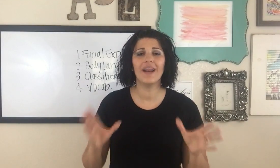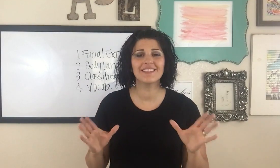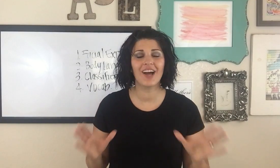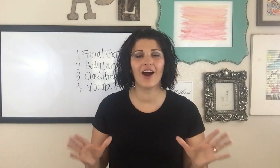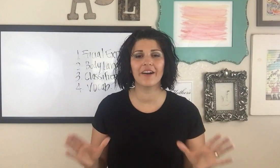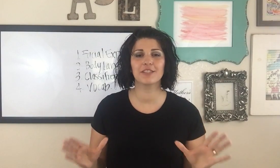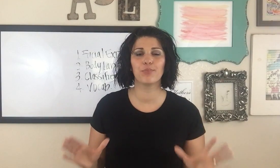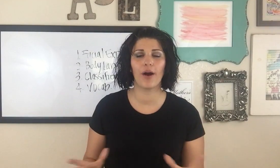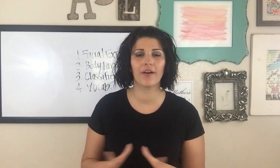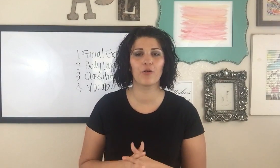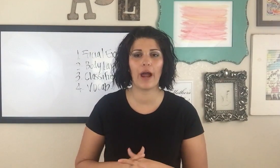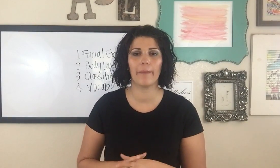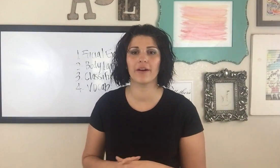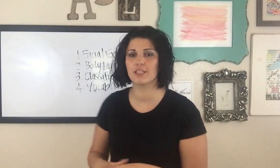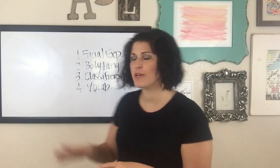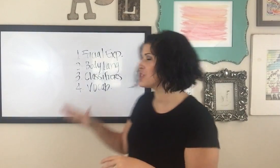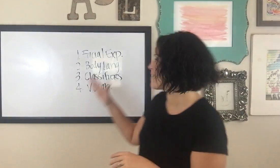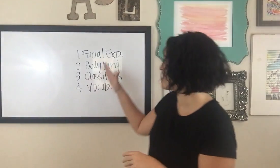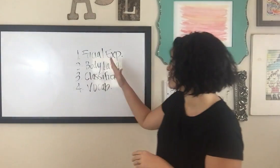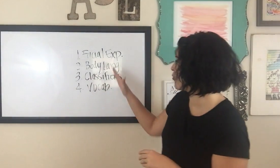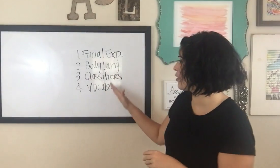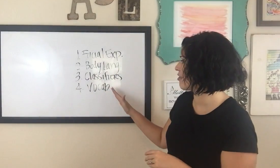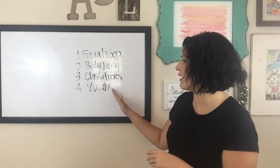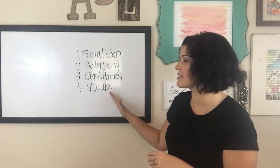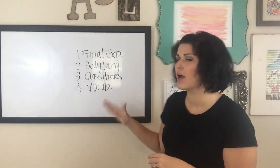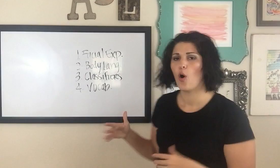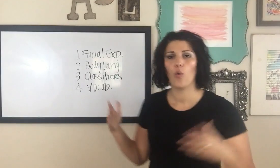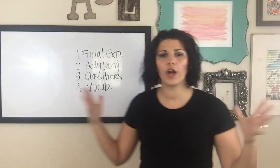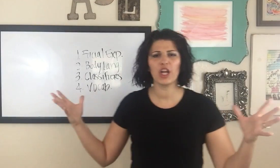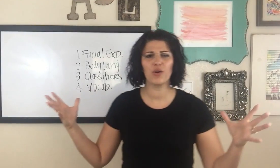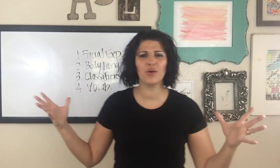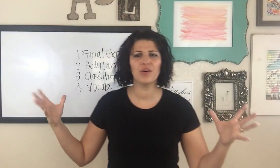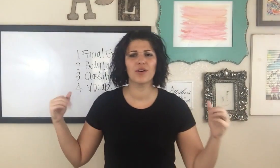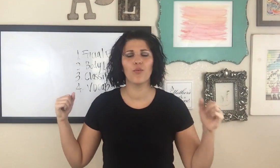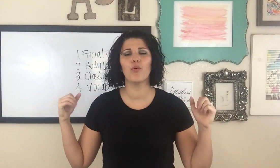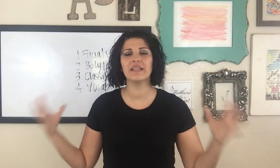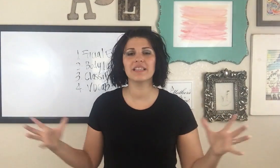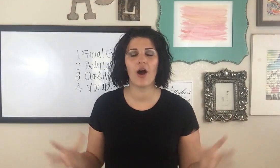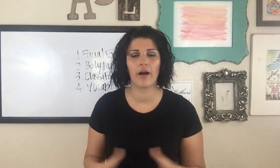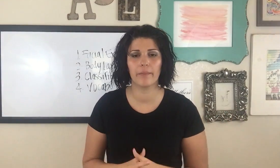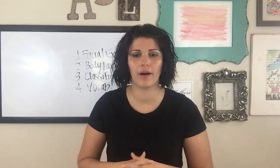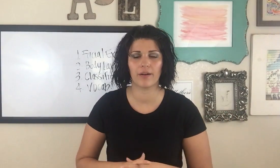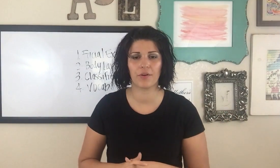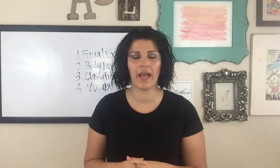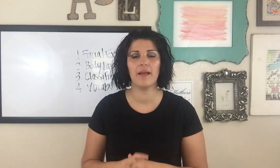What is the hardest part or grammar, especially with these four things. What are you, what is the hard part? Okay.